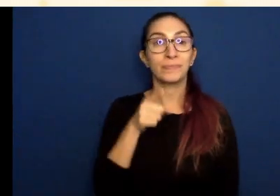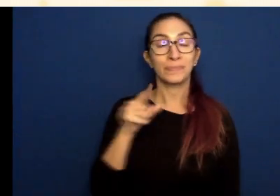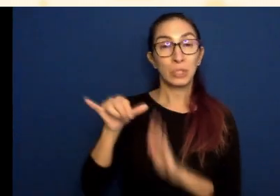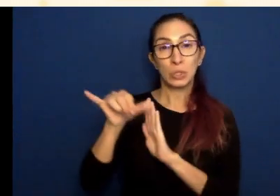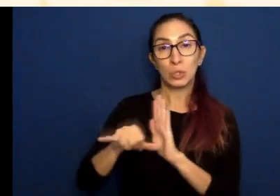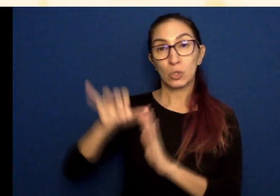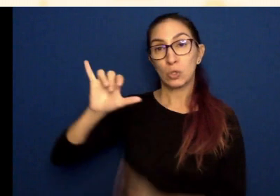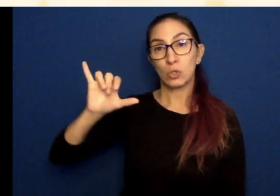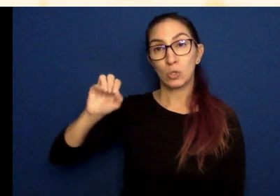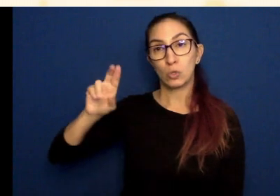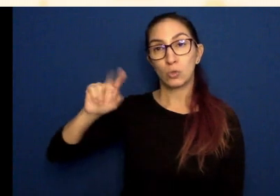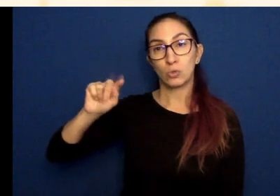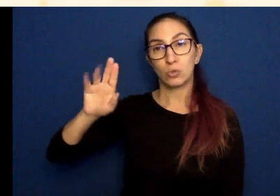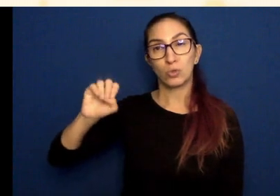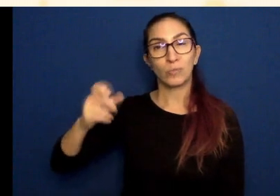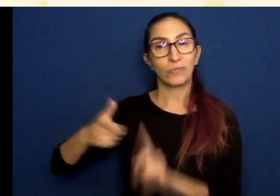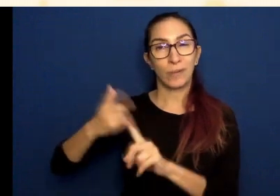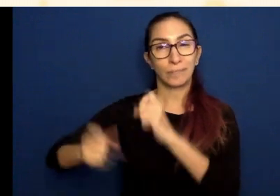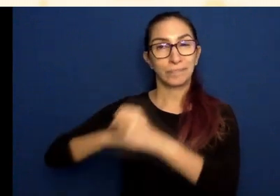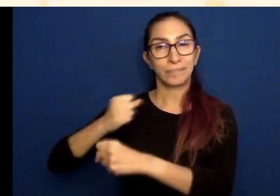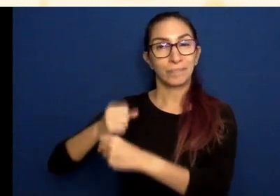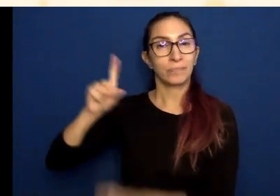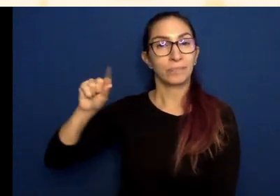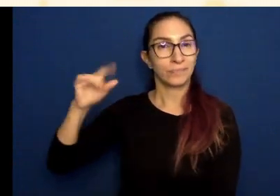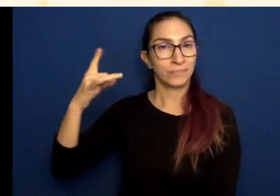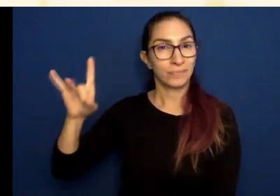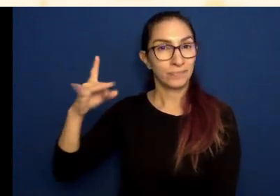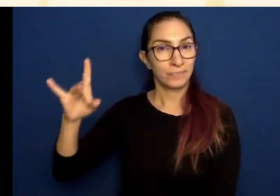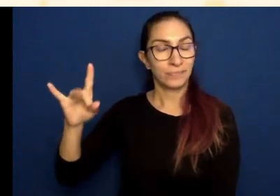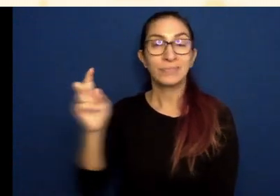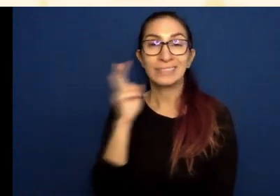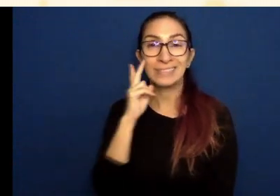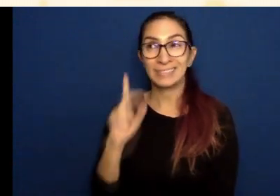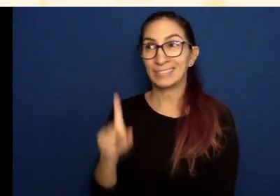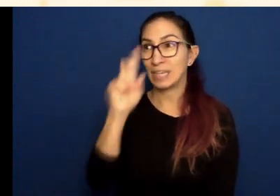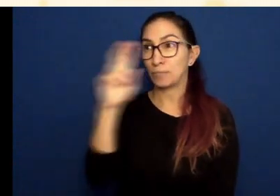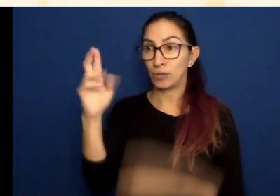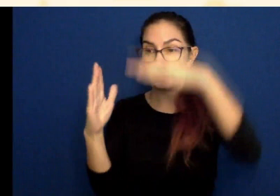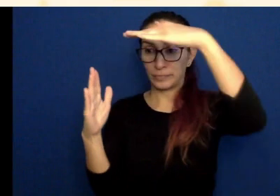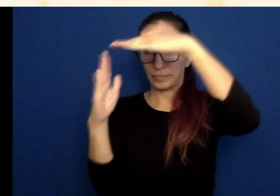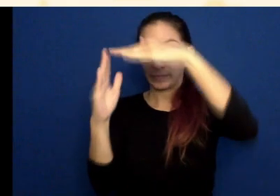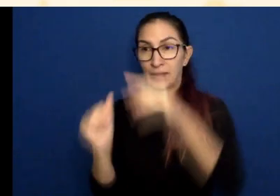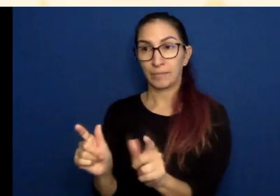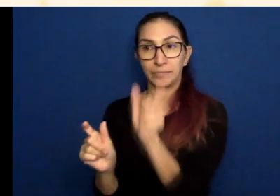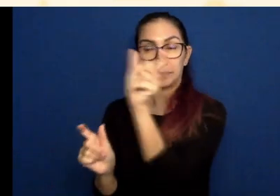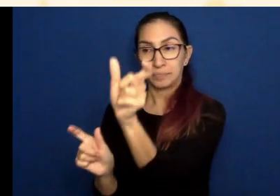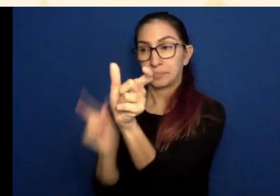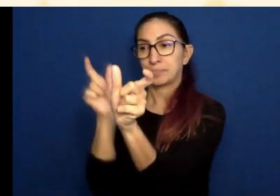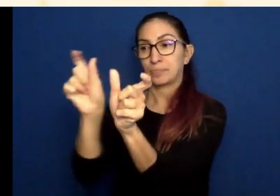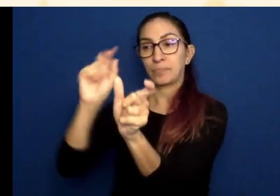Now, what do I mean by that? This is an example, an old example. It's just a very, very good one. They have fixed this. But this is YouTube.